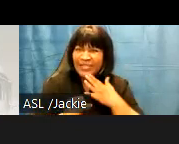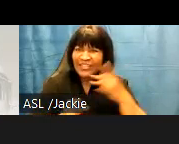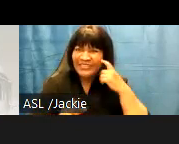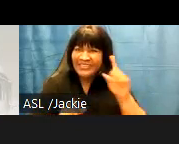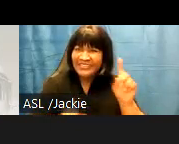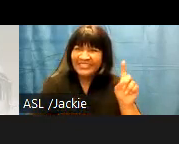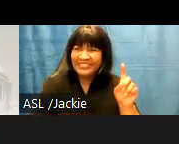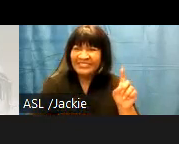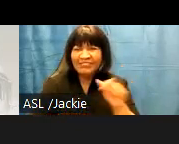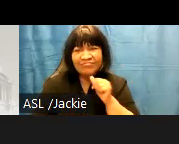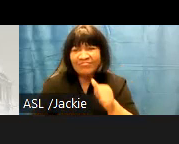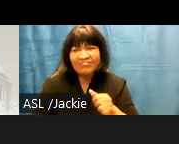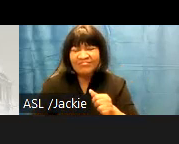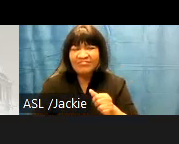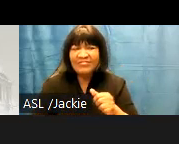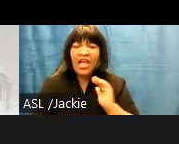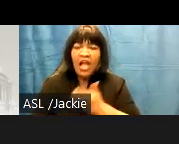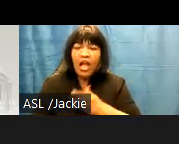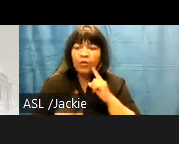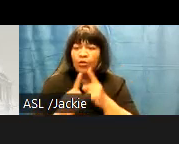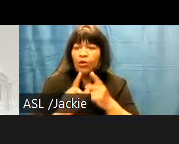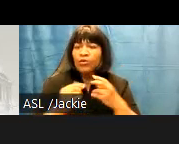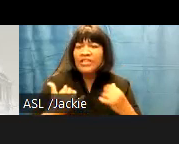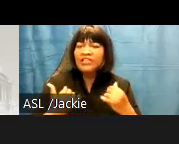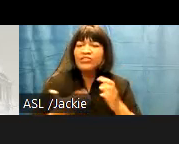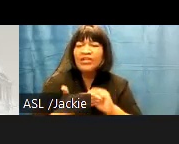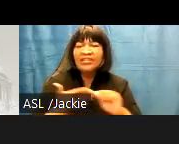That doesn't. So our goal should be eliminate impact.